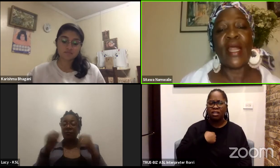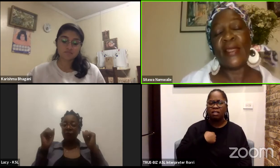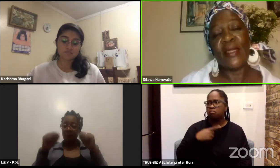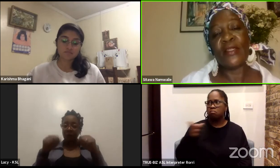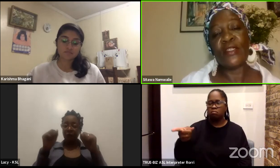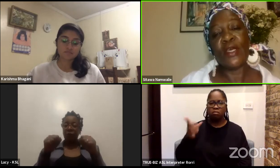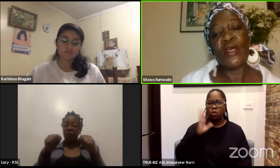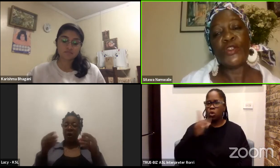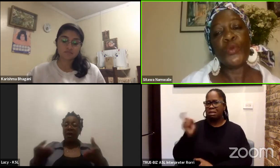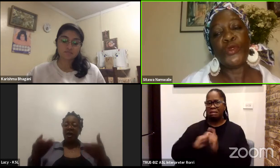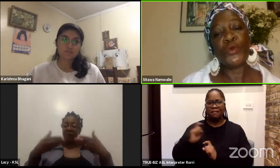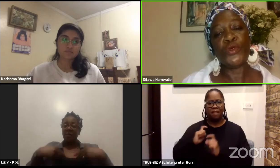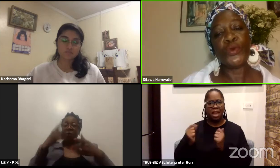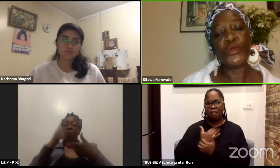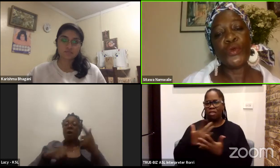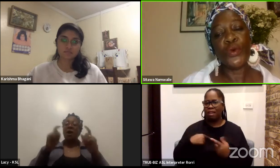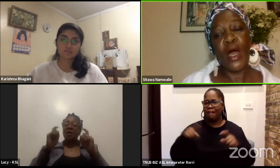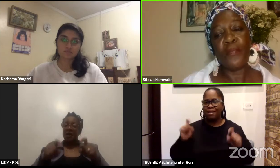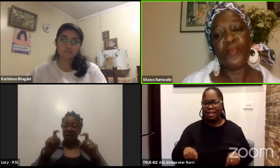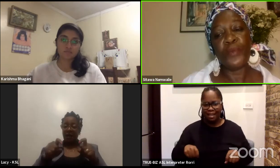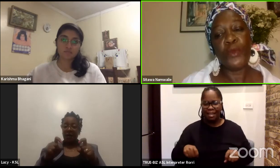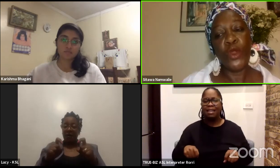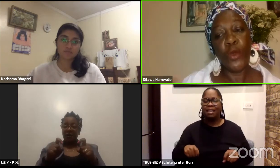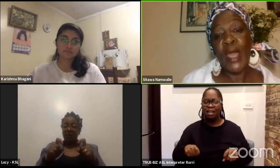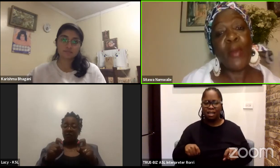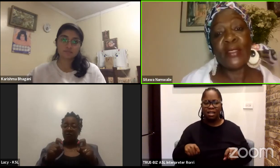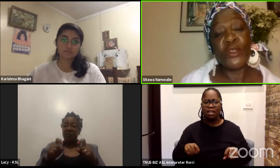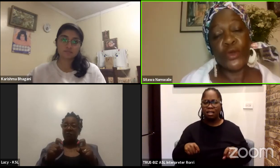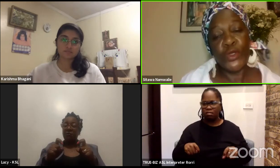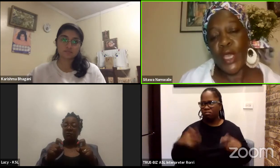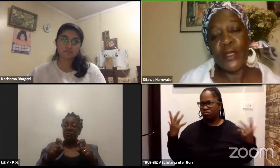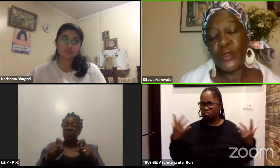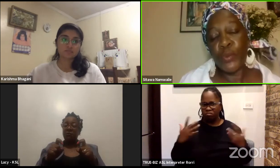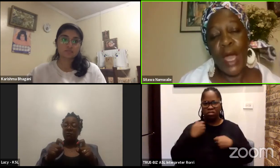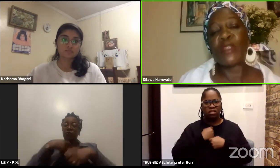that I needed to become as good as I needed to become.